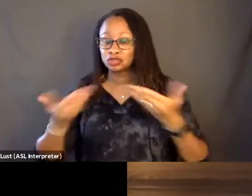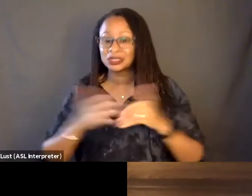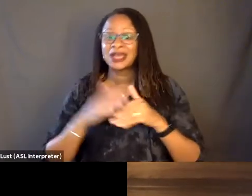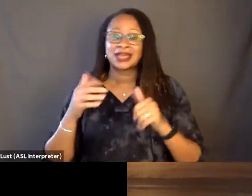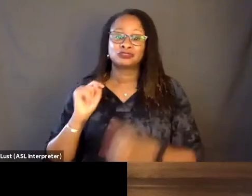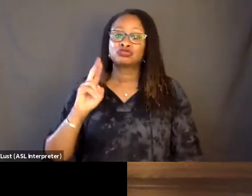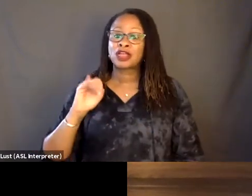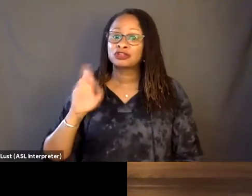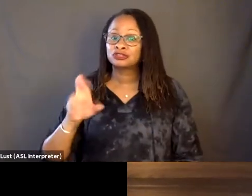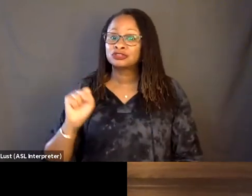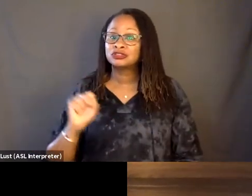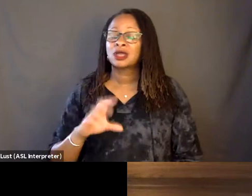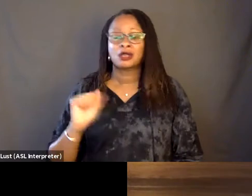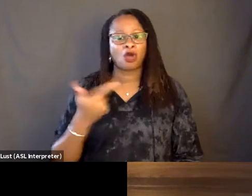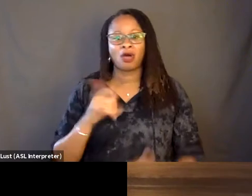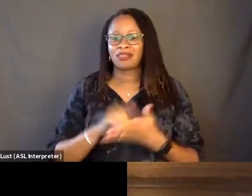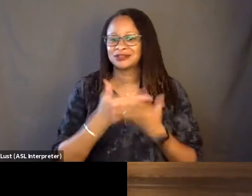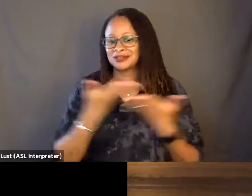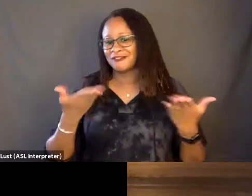and all that stuff.